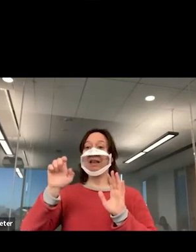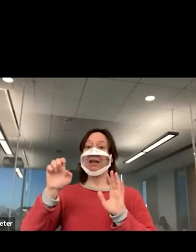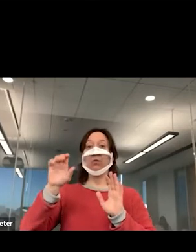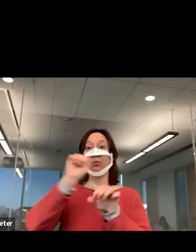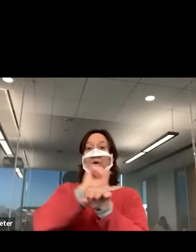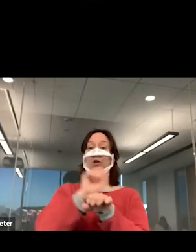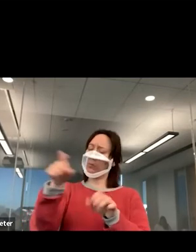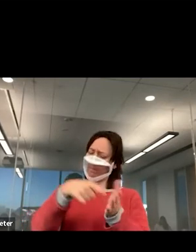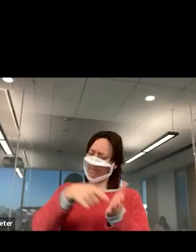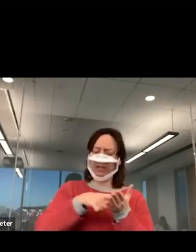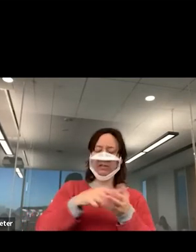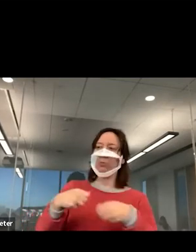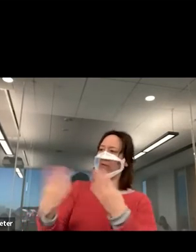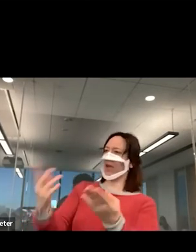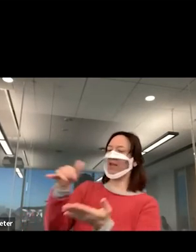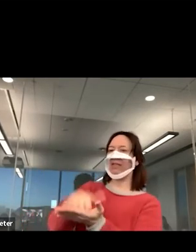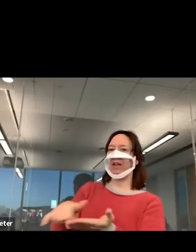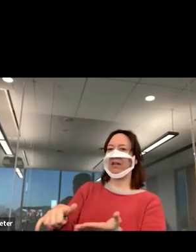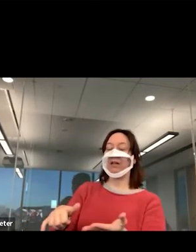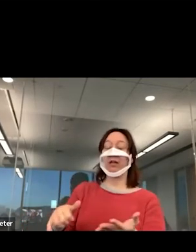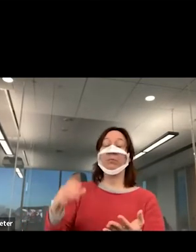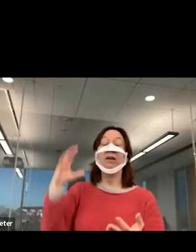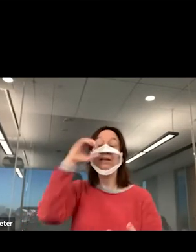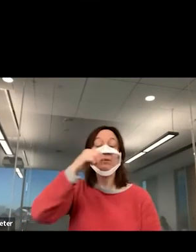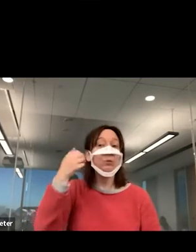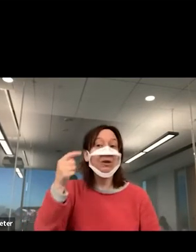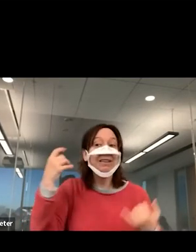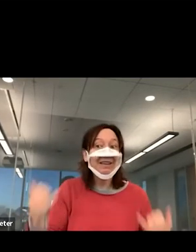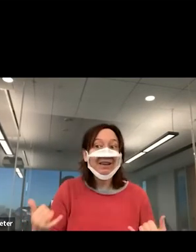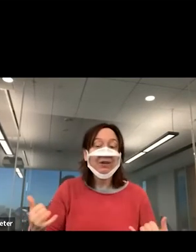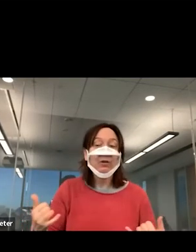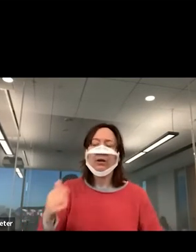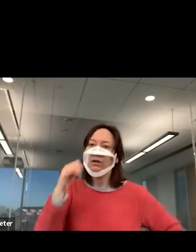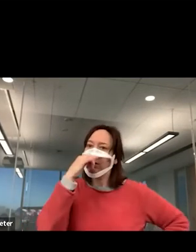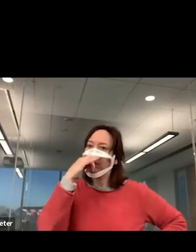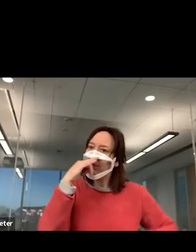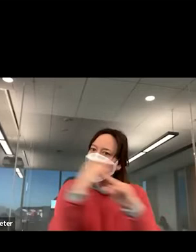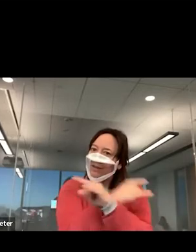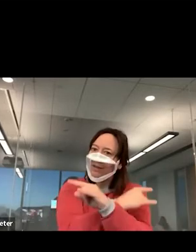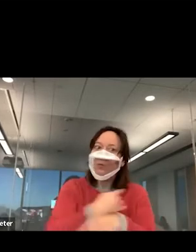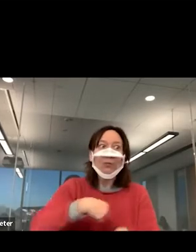home but guess what what have we learned through all through coleman we could all work from home